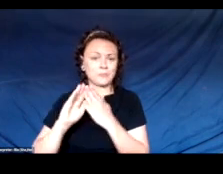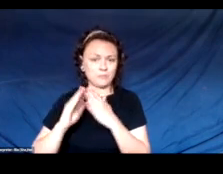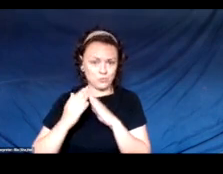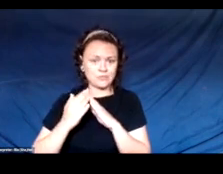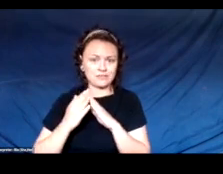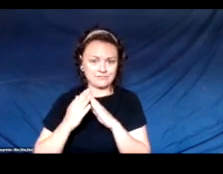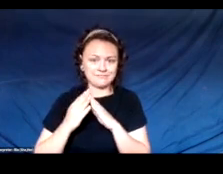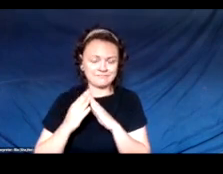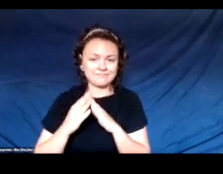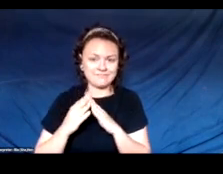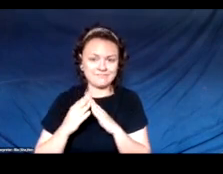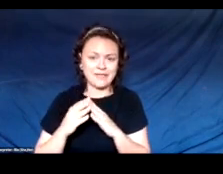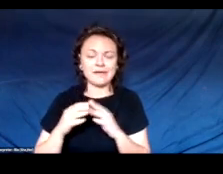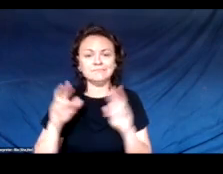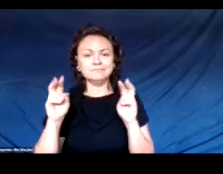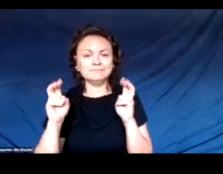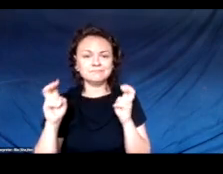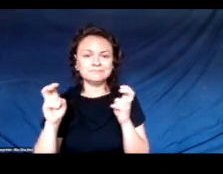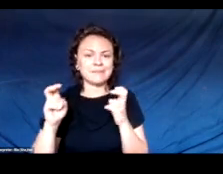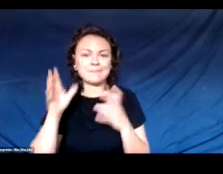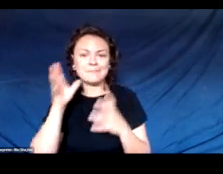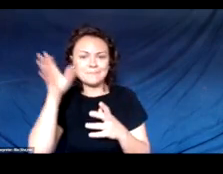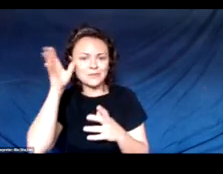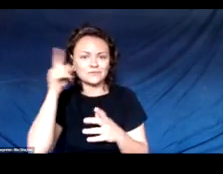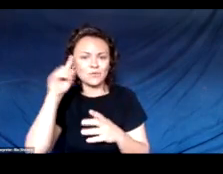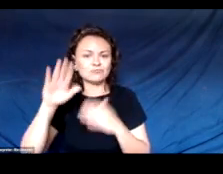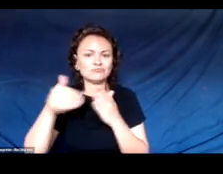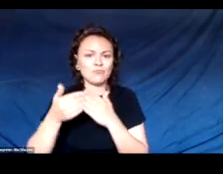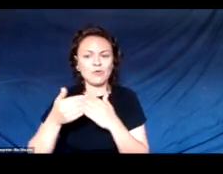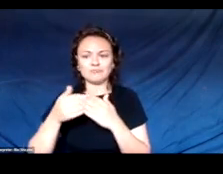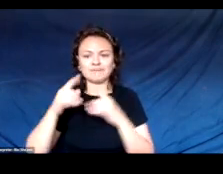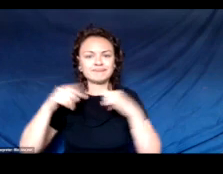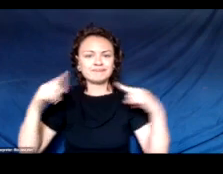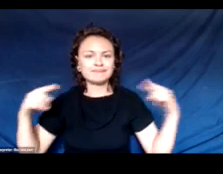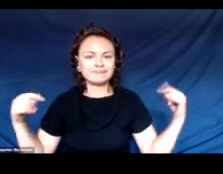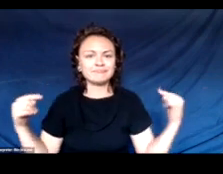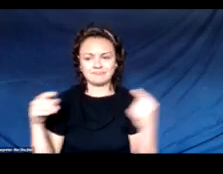and so they just have children with Apert syndrome, like us